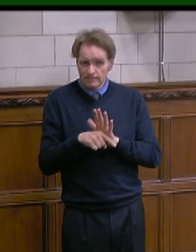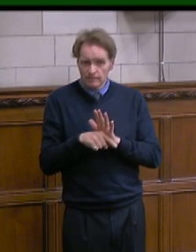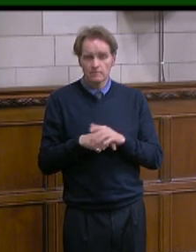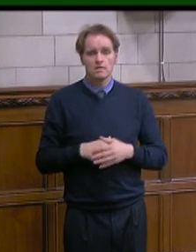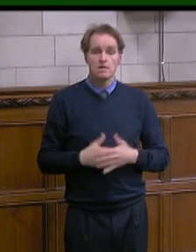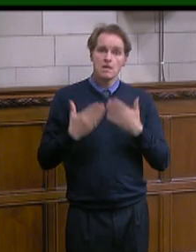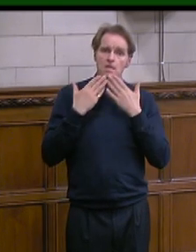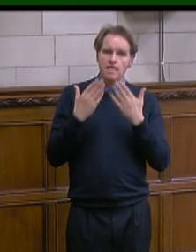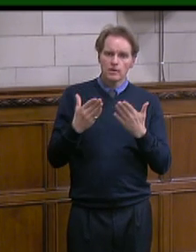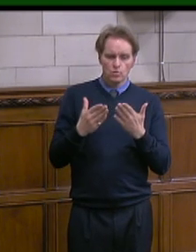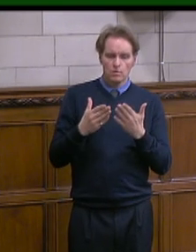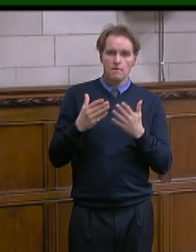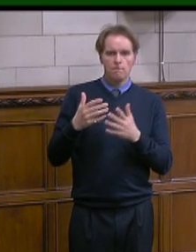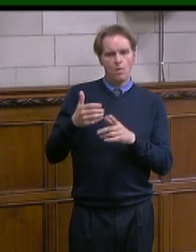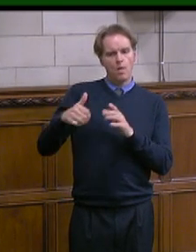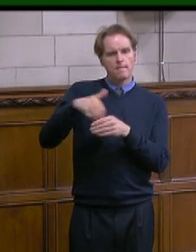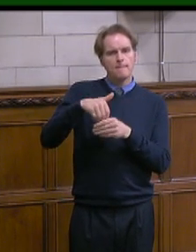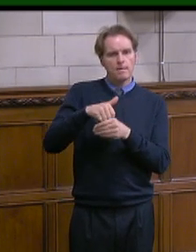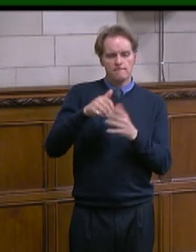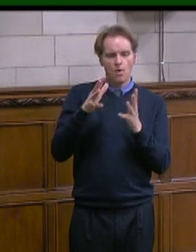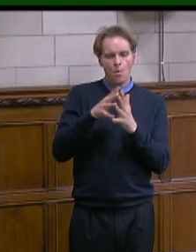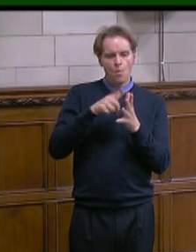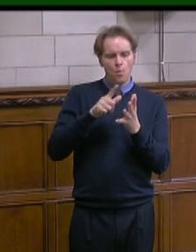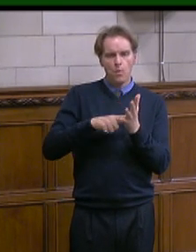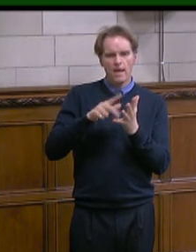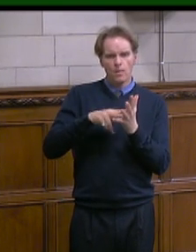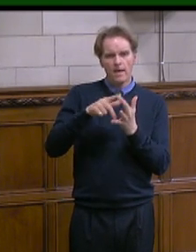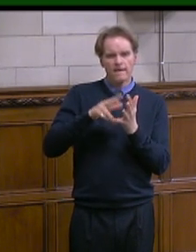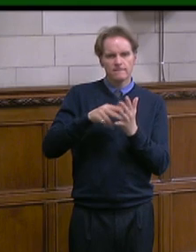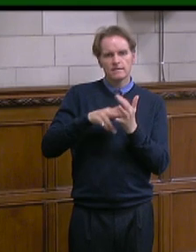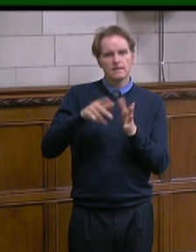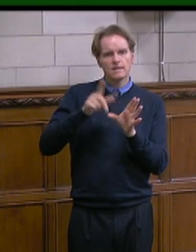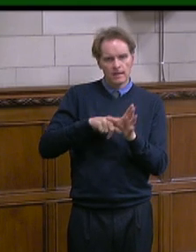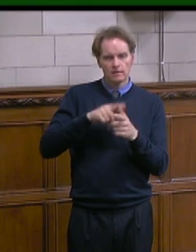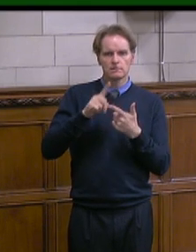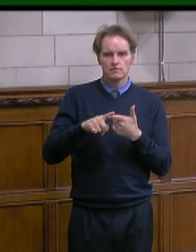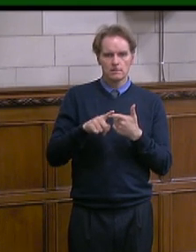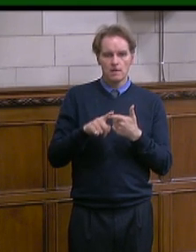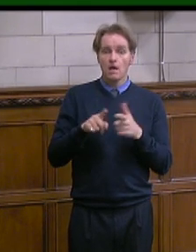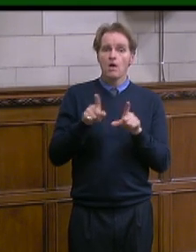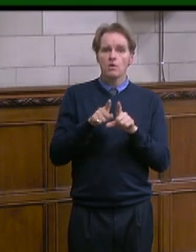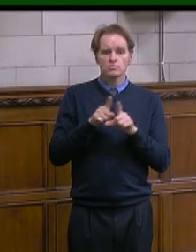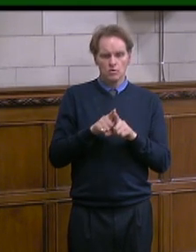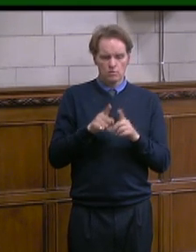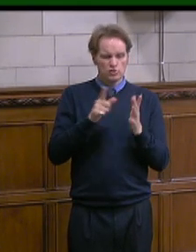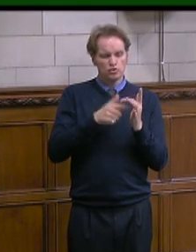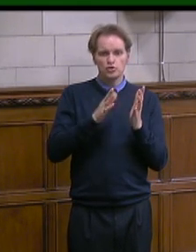Member for Waveney (Peter Aldous) for his support for the cause.